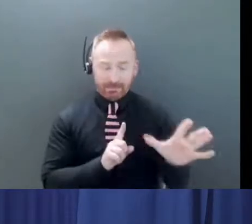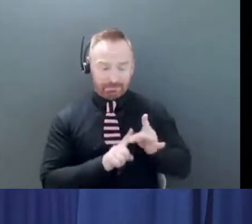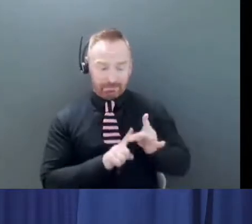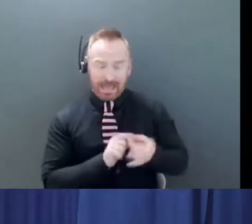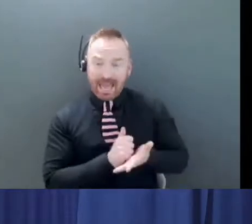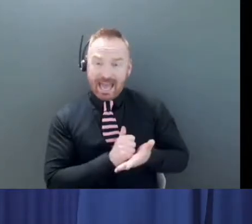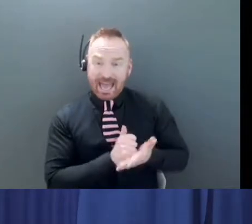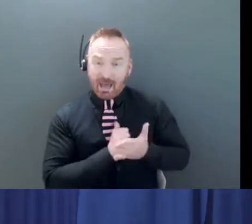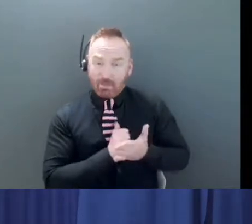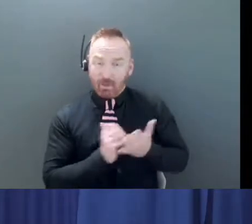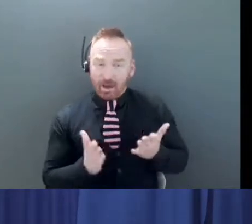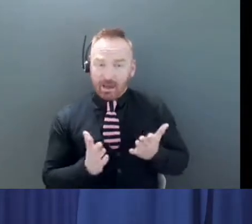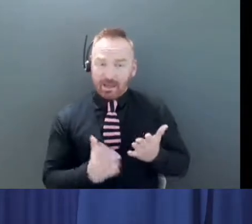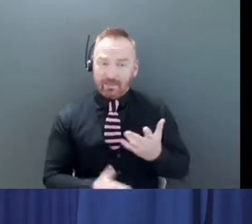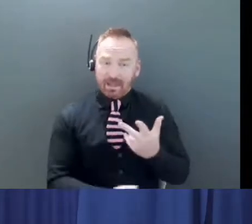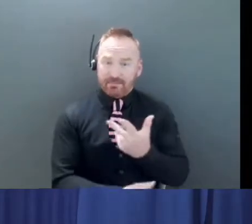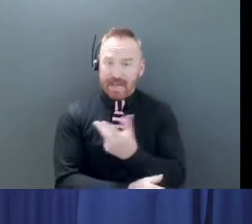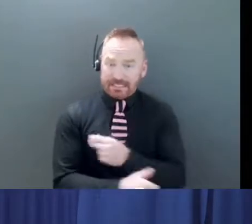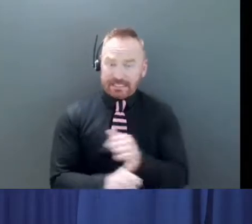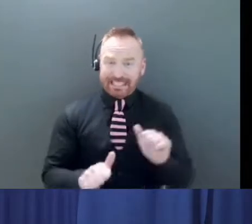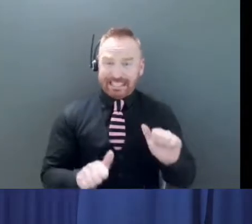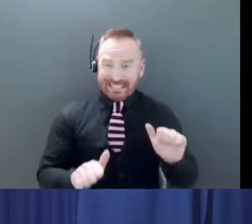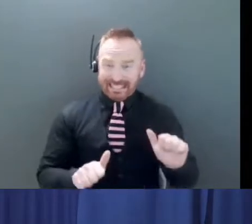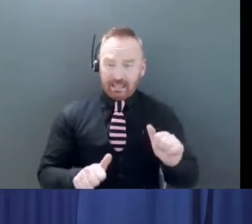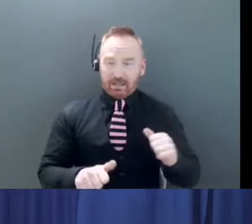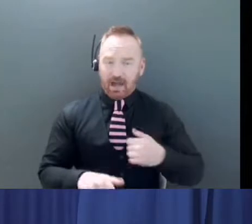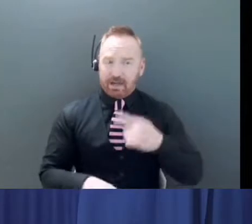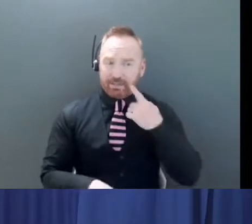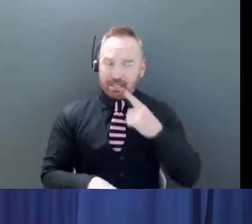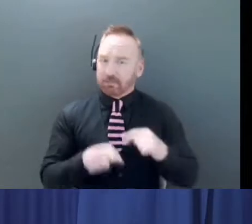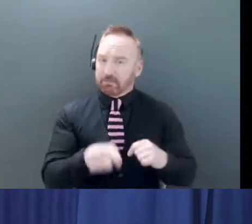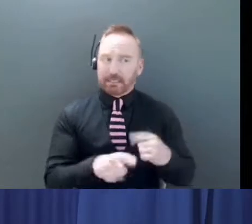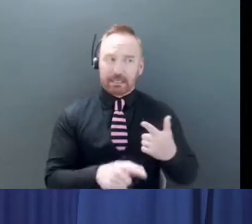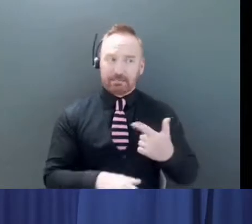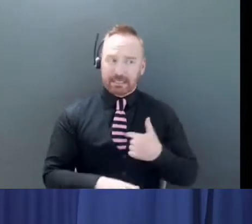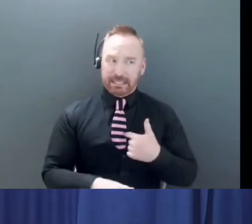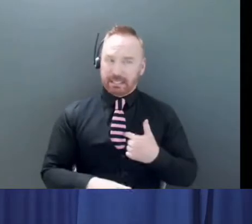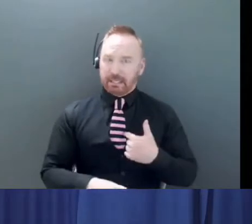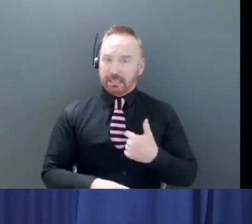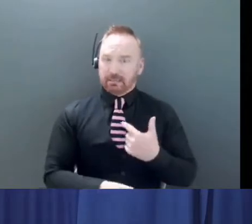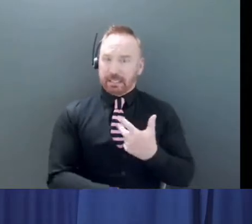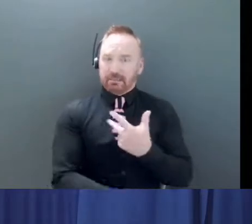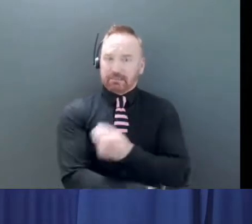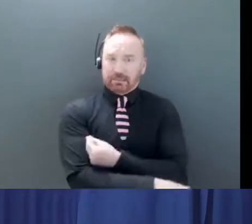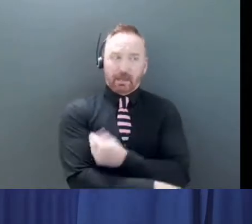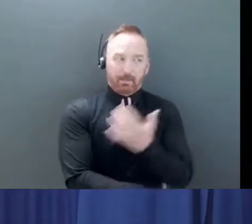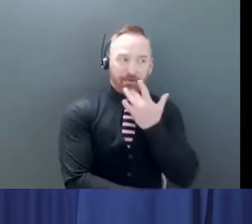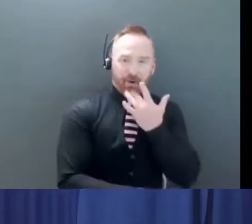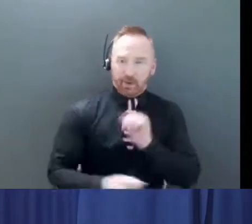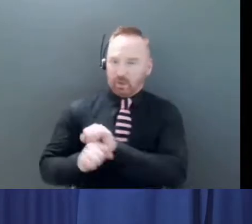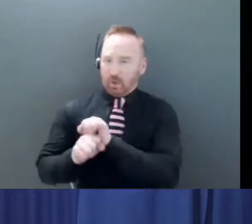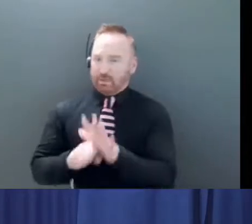though, that have spoken out about how catching COVID-19 has vaccine hesitancy and who have urged others to take their shot. Some of these folks that have